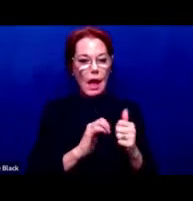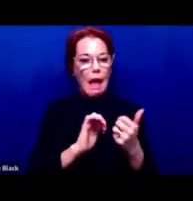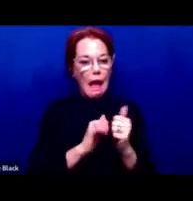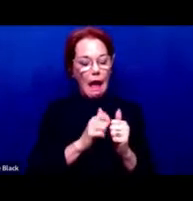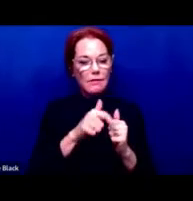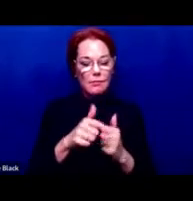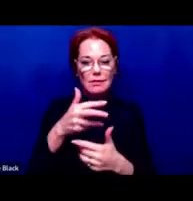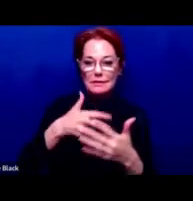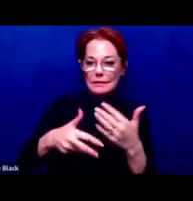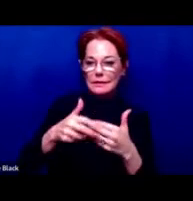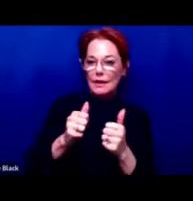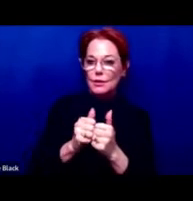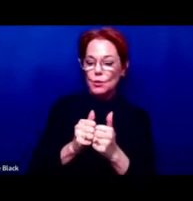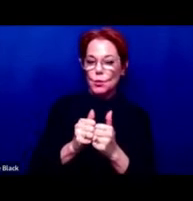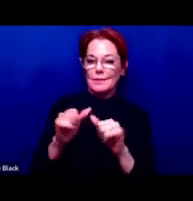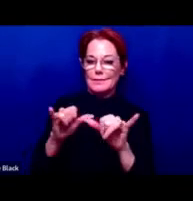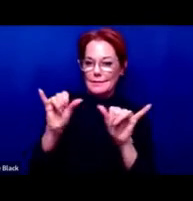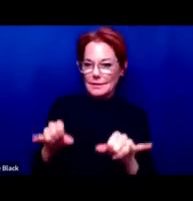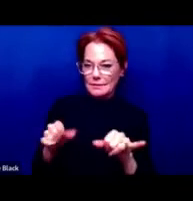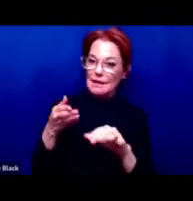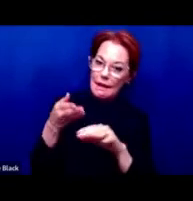points after their injury. Next slide, please.